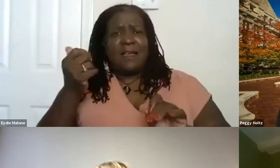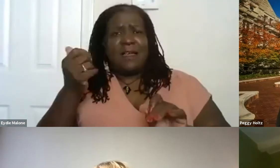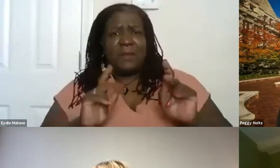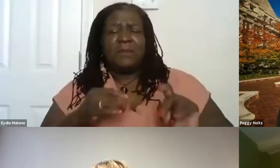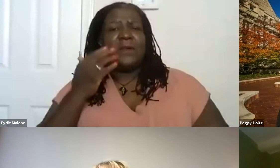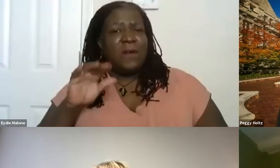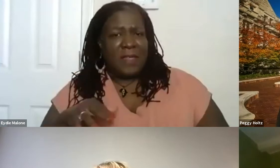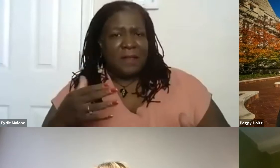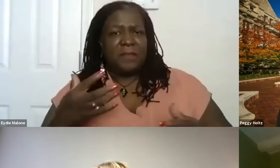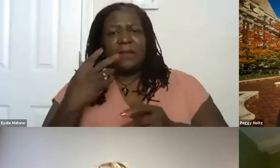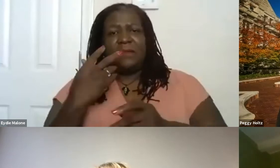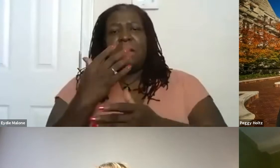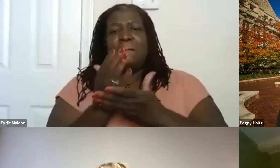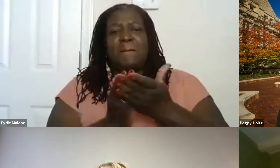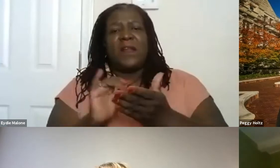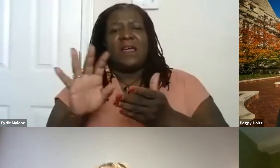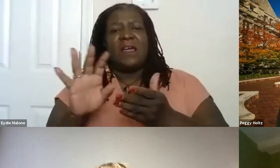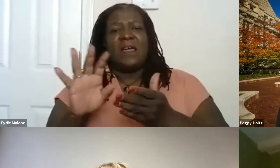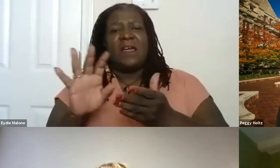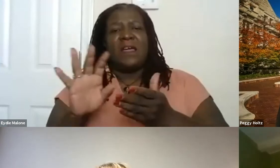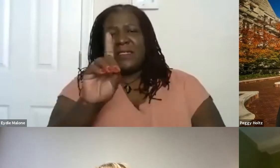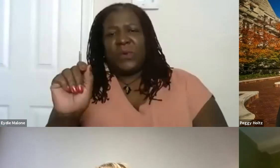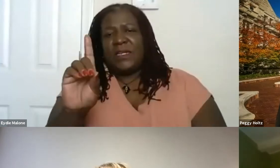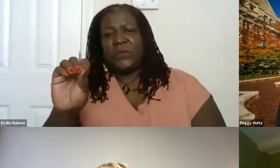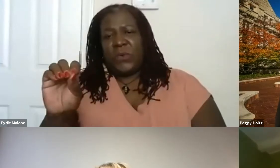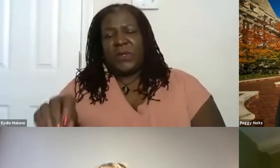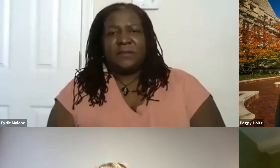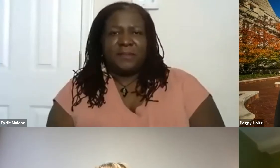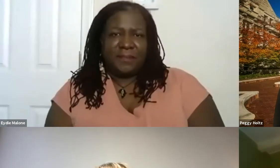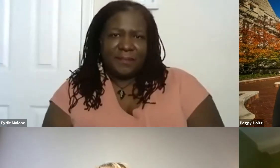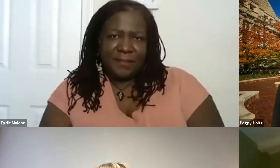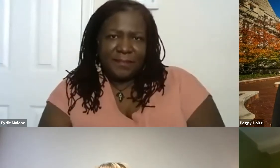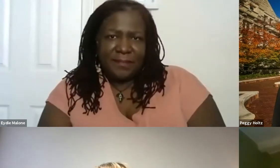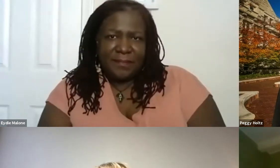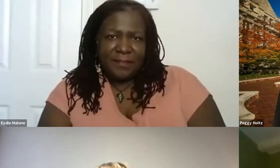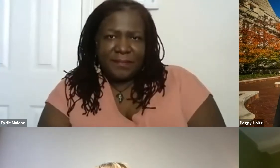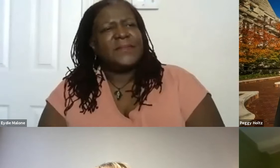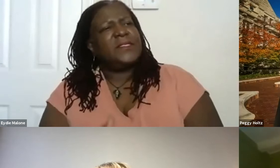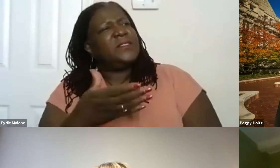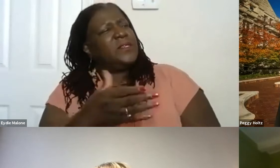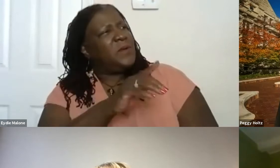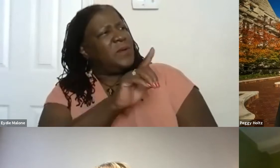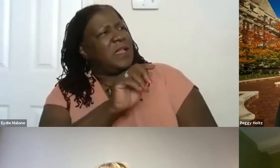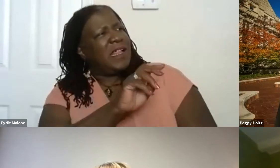it's part of his disorder. PEGGY HOLTZ: Thanks. Lisa, if a parent is